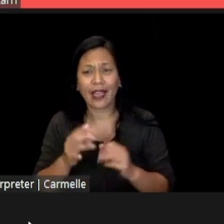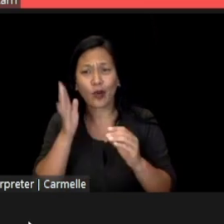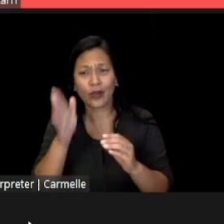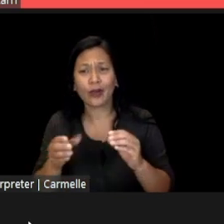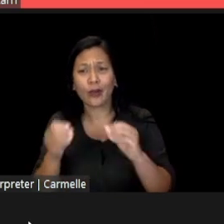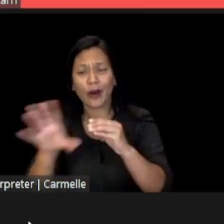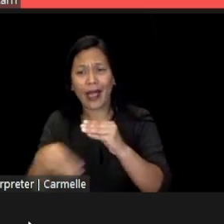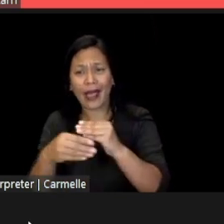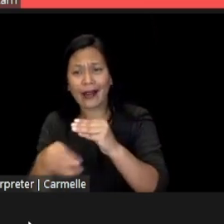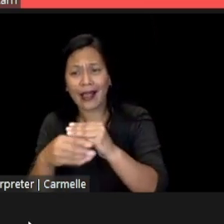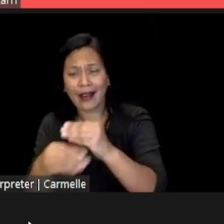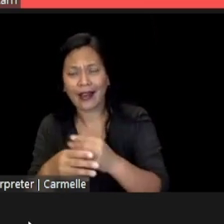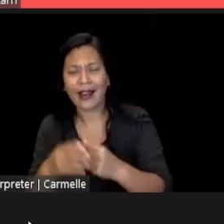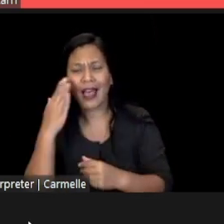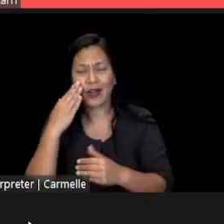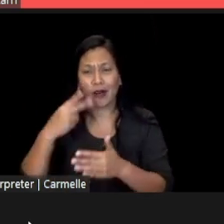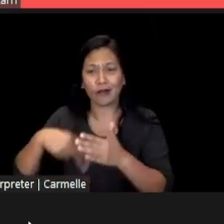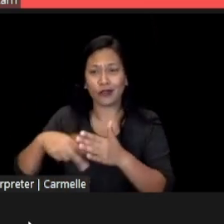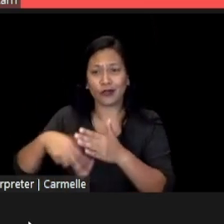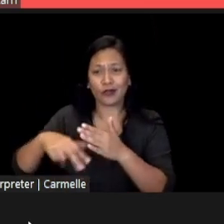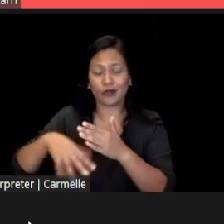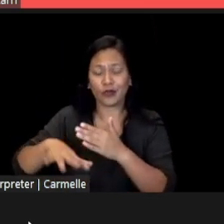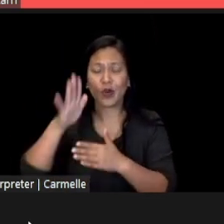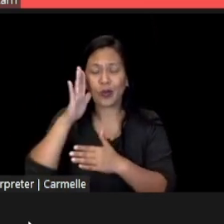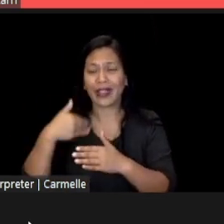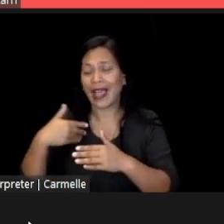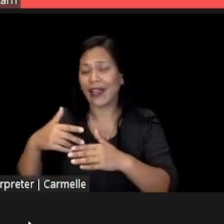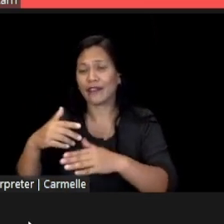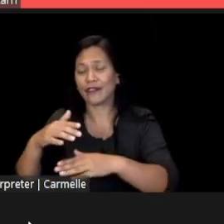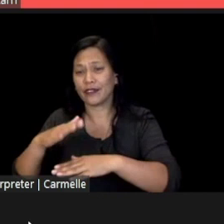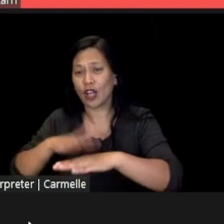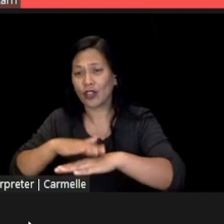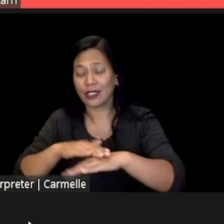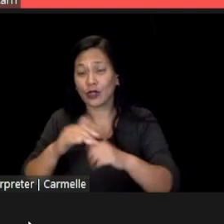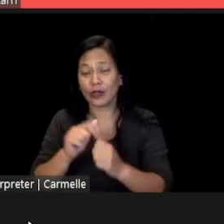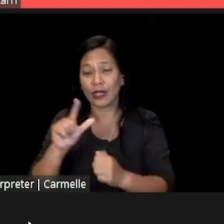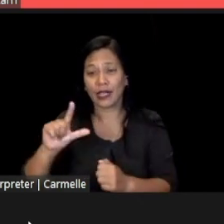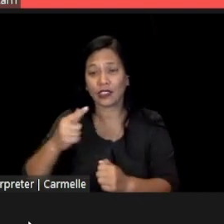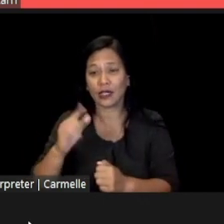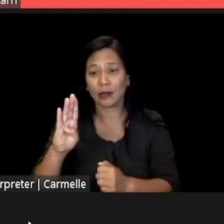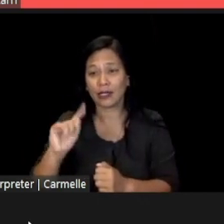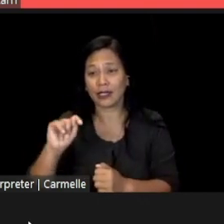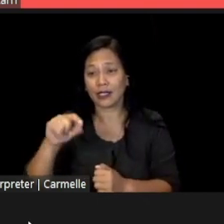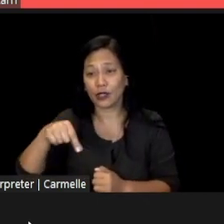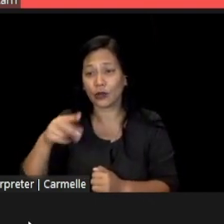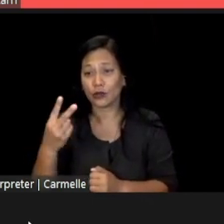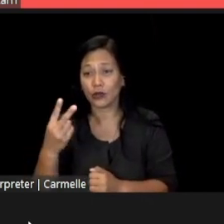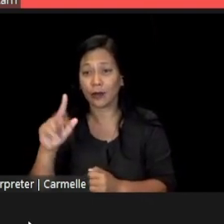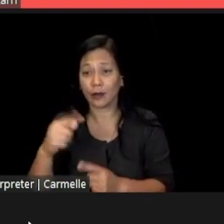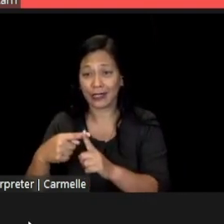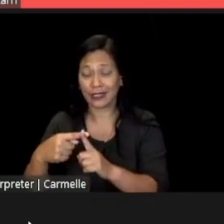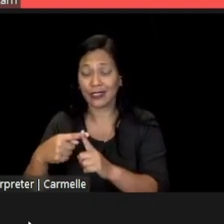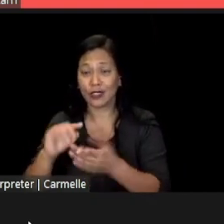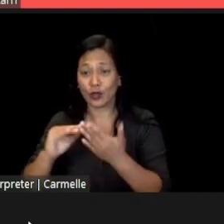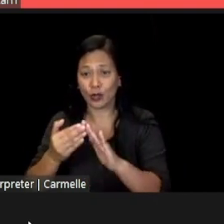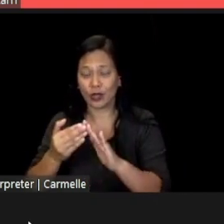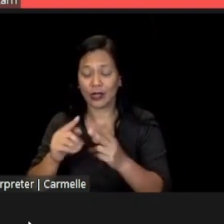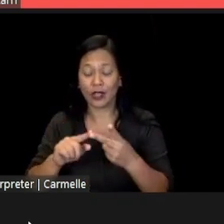I know that in the next few weeks, we're going to be doing a consultation with the LGBTQ2+ community and people with disability.